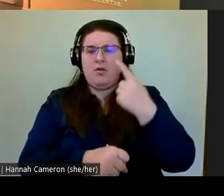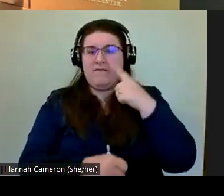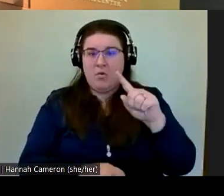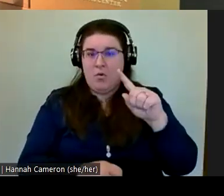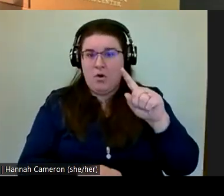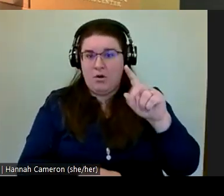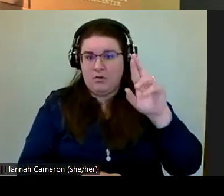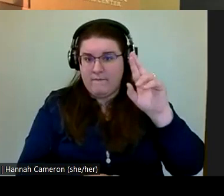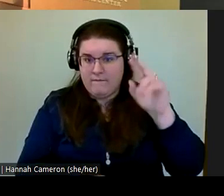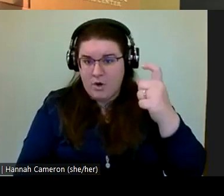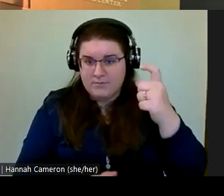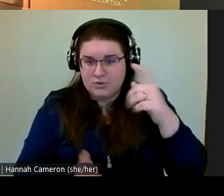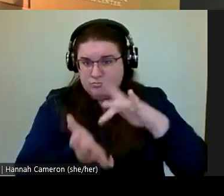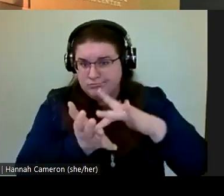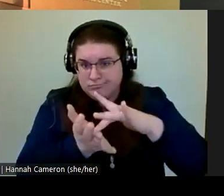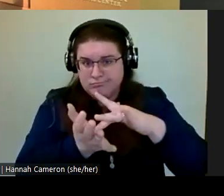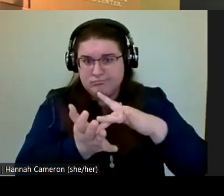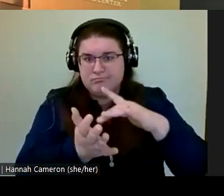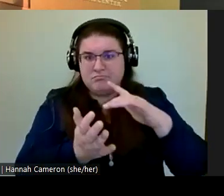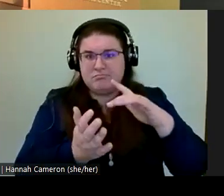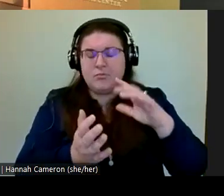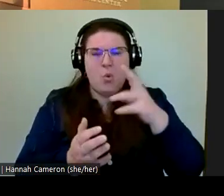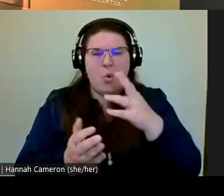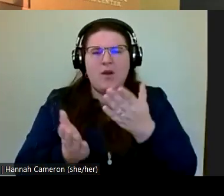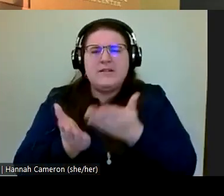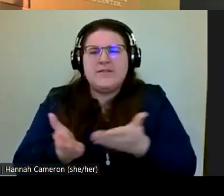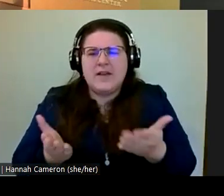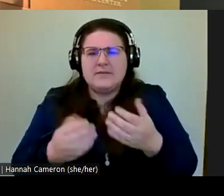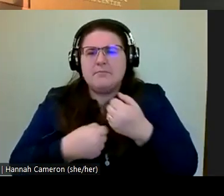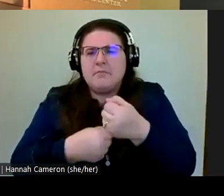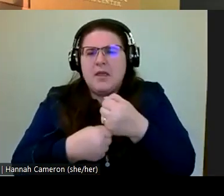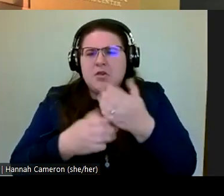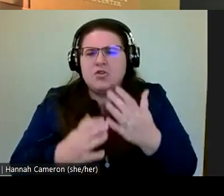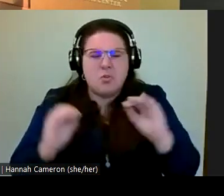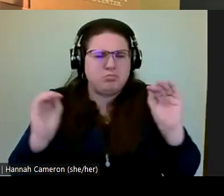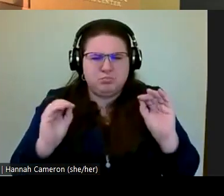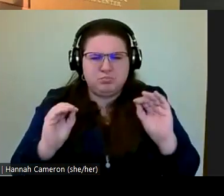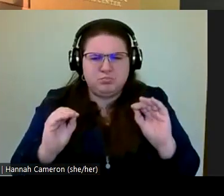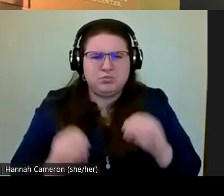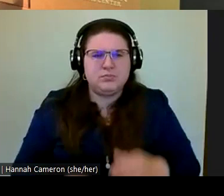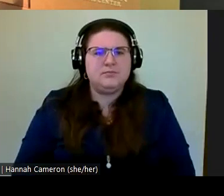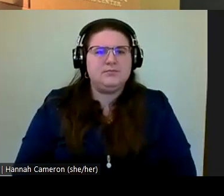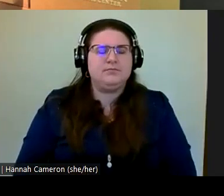I don't think I have any other really important conflicts to disclose here um before I say much